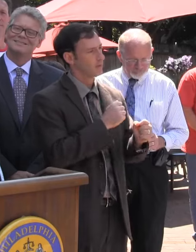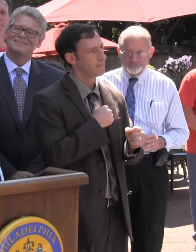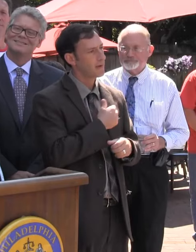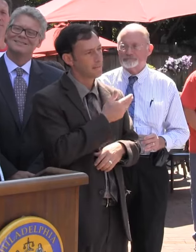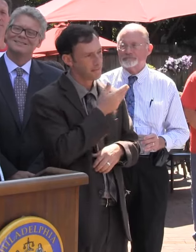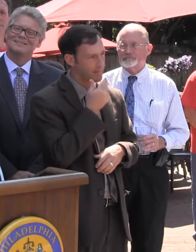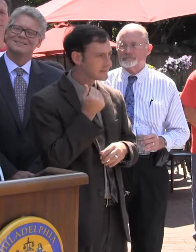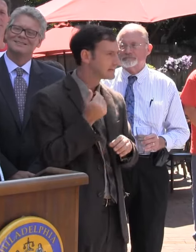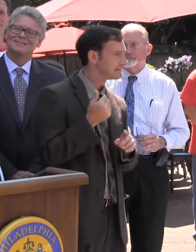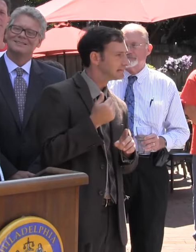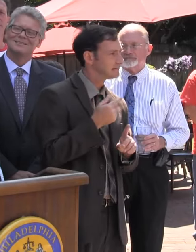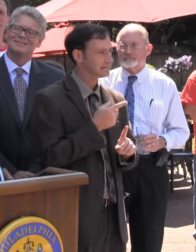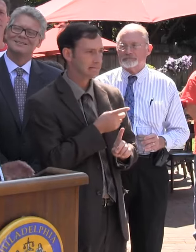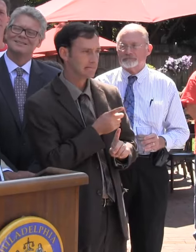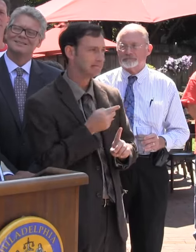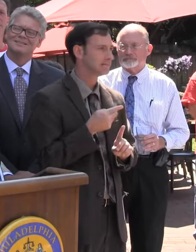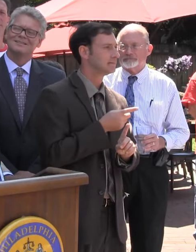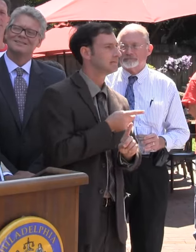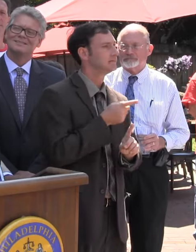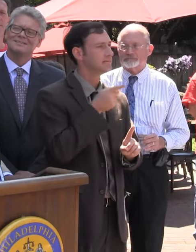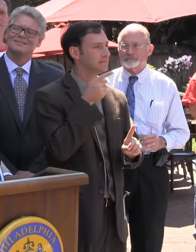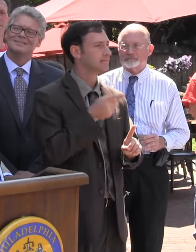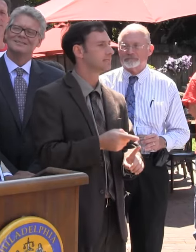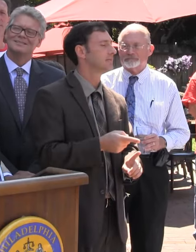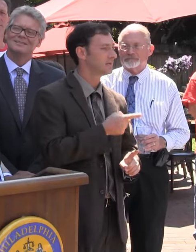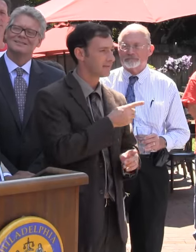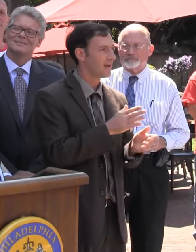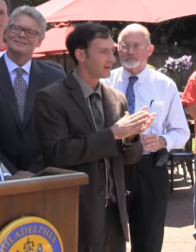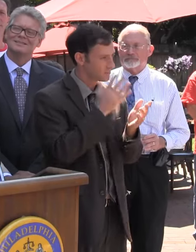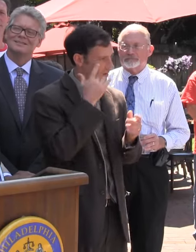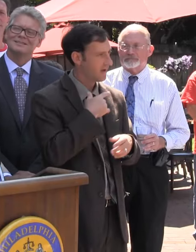dancing around the question, of course he's asked since we're having the press conference,